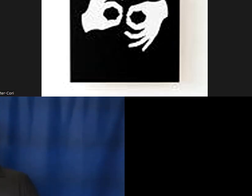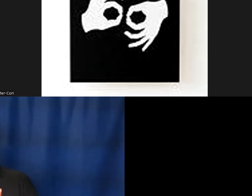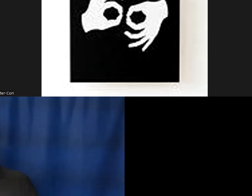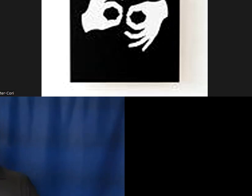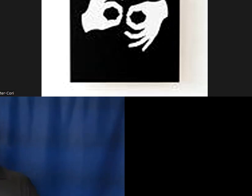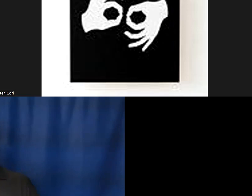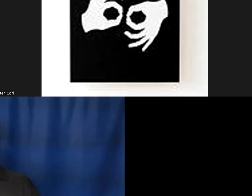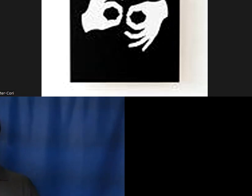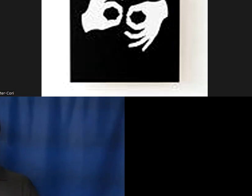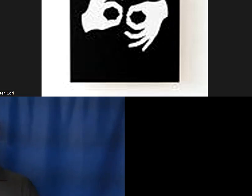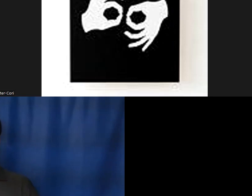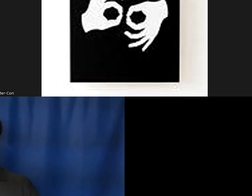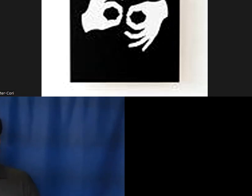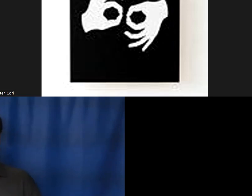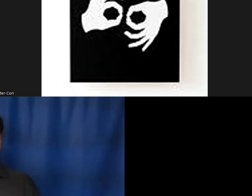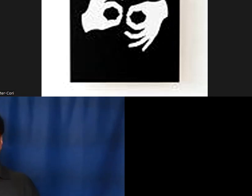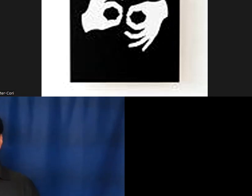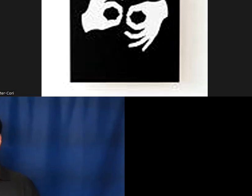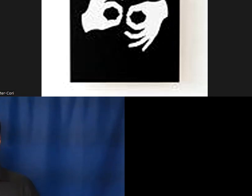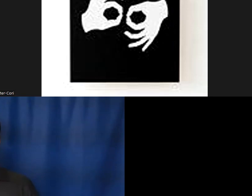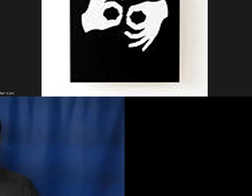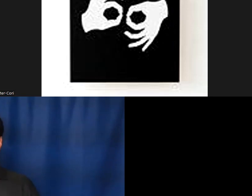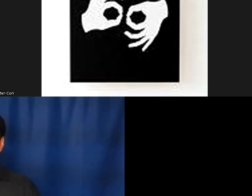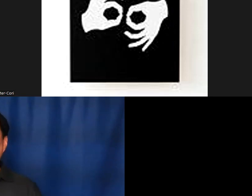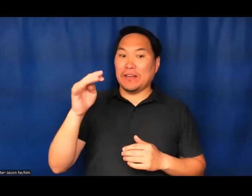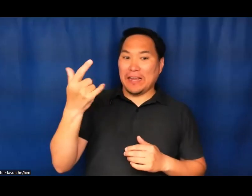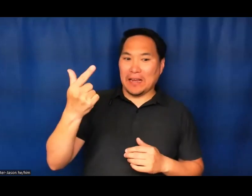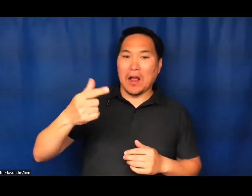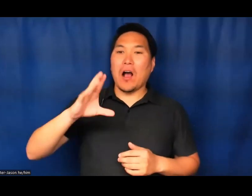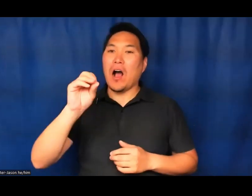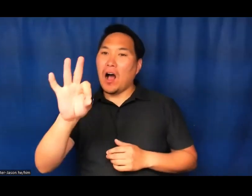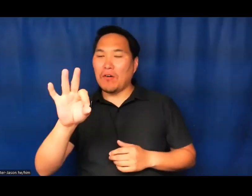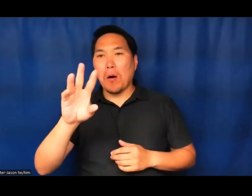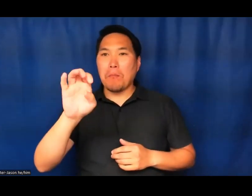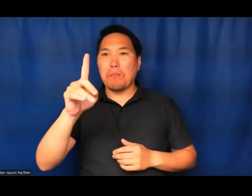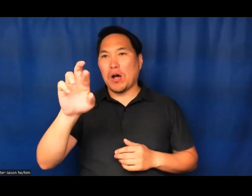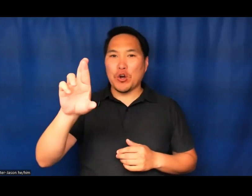And the mortal headline was even the Bernie knee of butter extreme must serve gay couples.